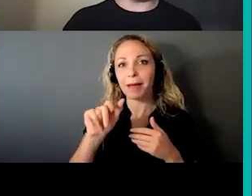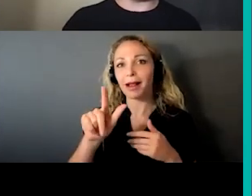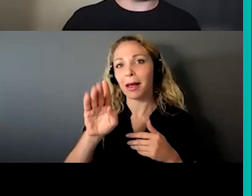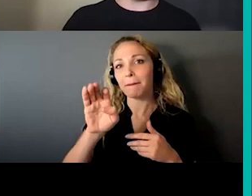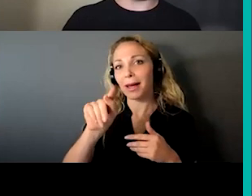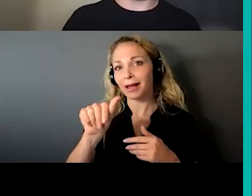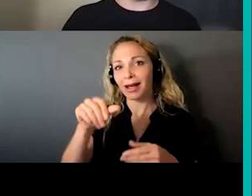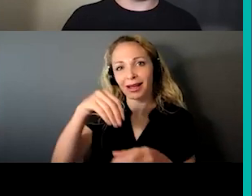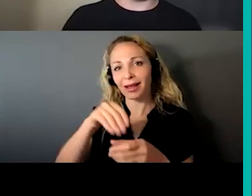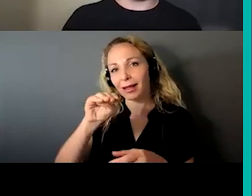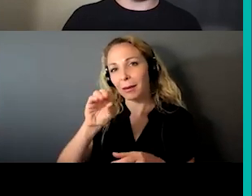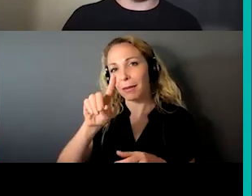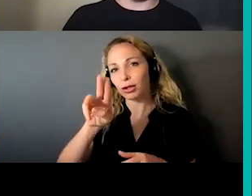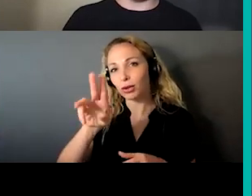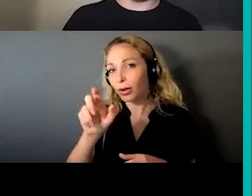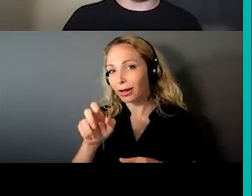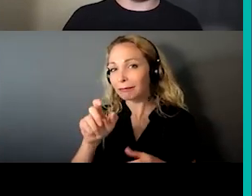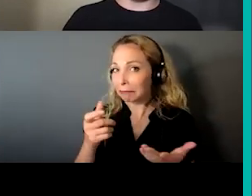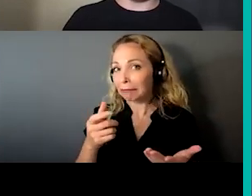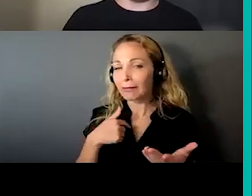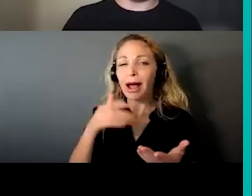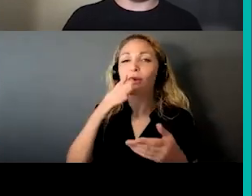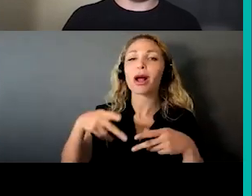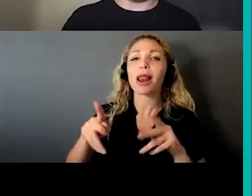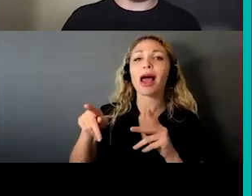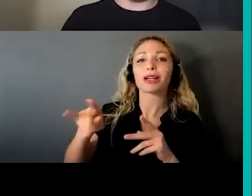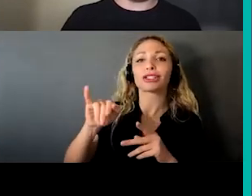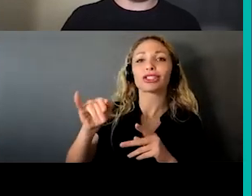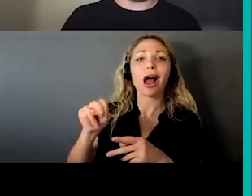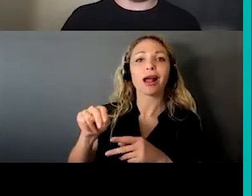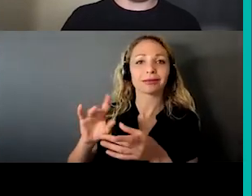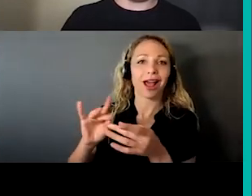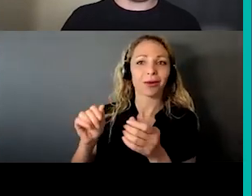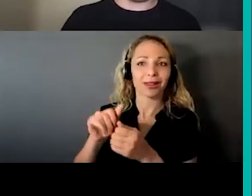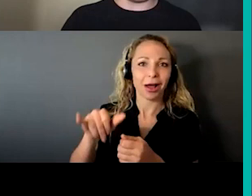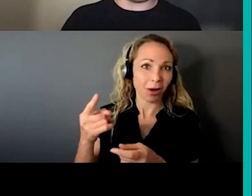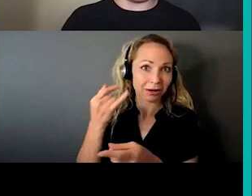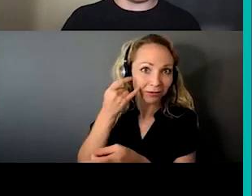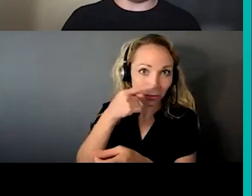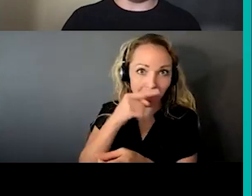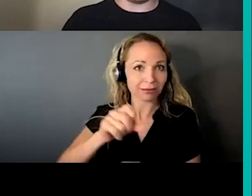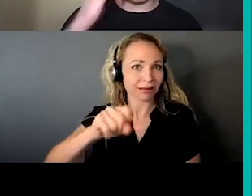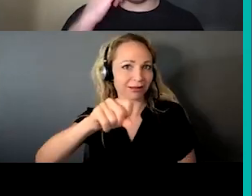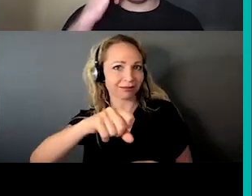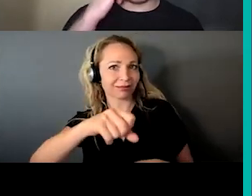I WILL LET JON TALK THAT THAT. YES, SO -- I FEEL LIKE MY QUESTIONS ARE YES AND